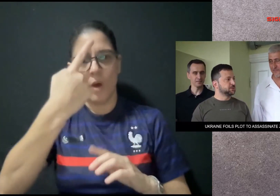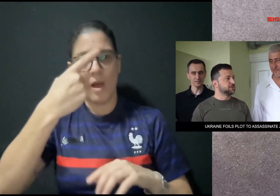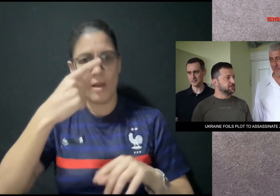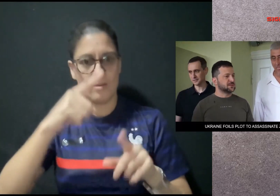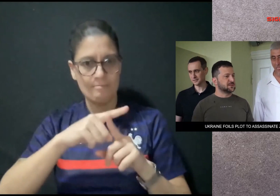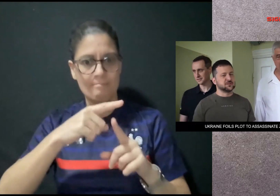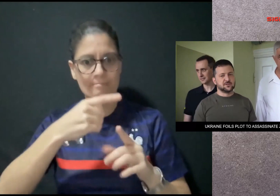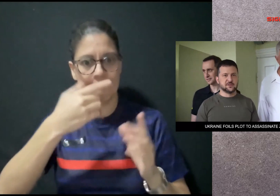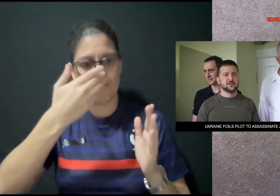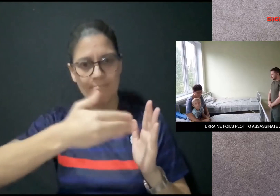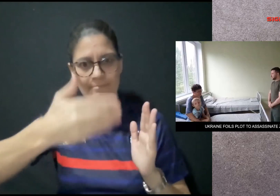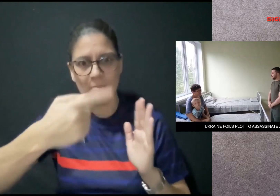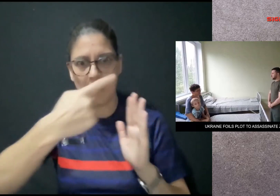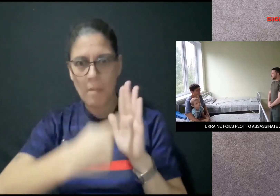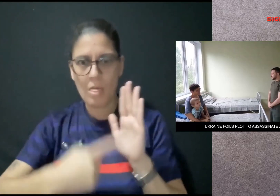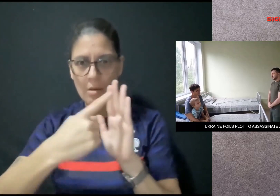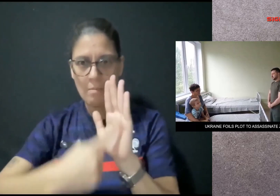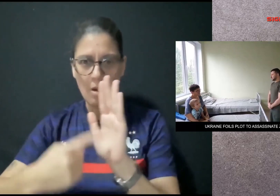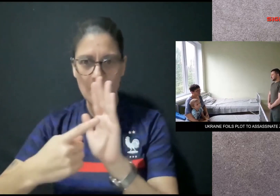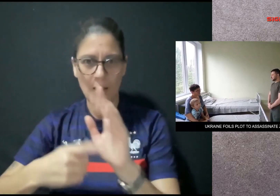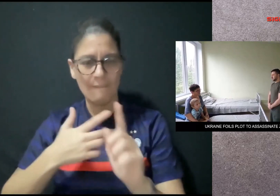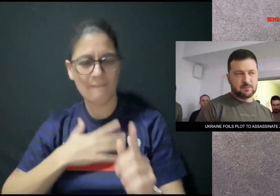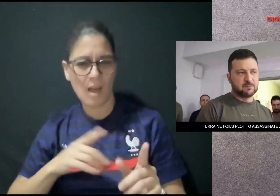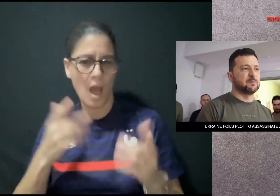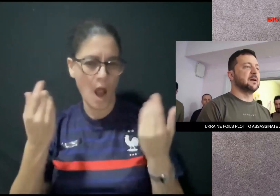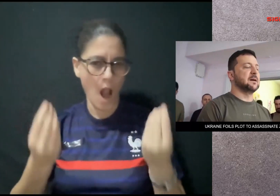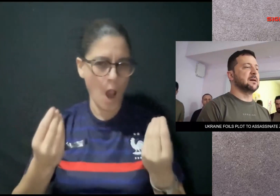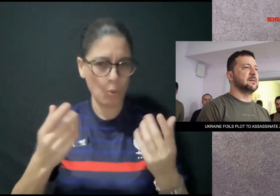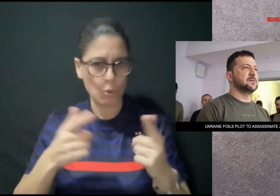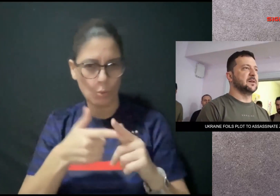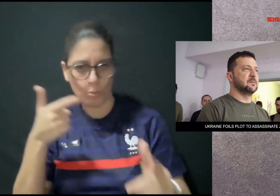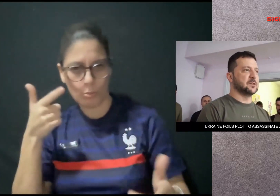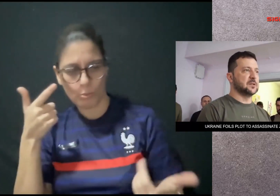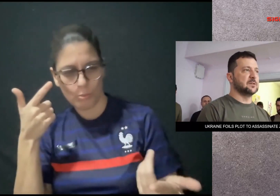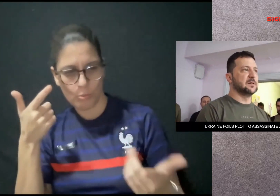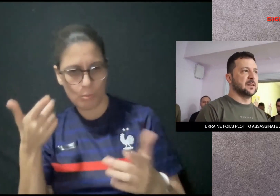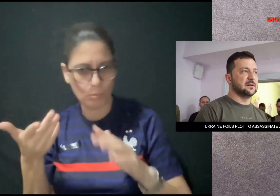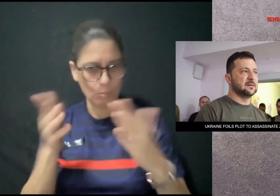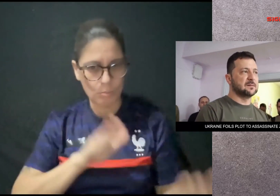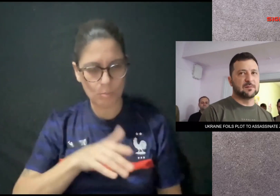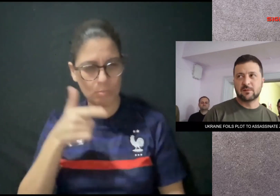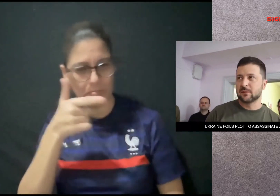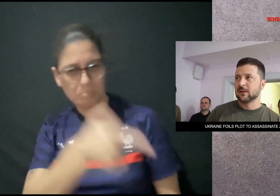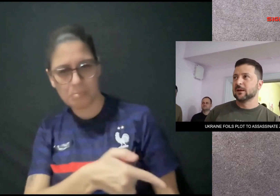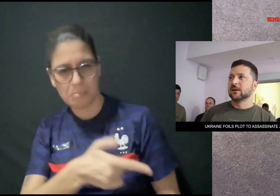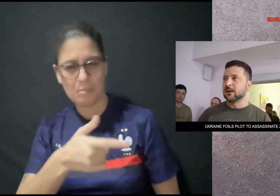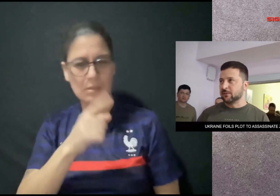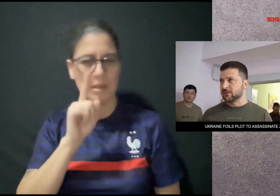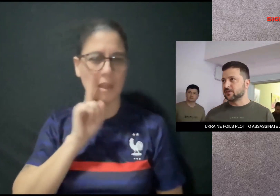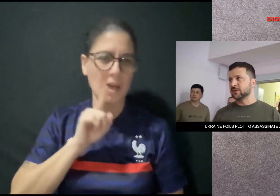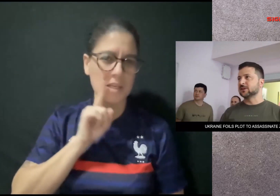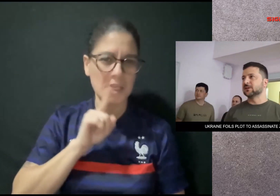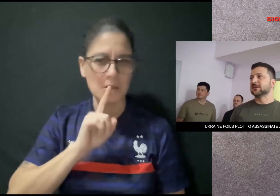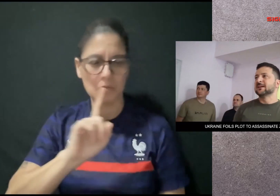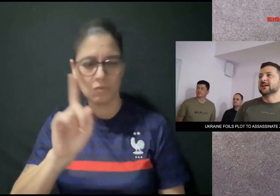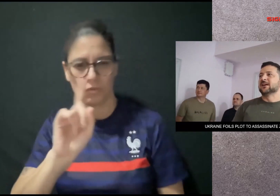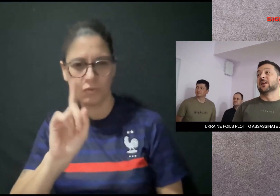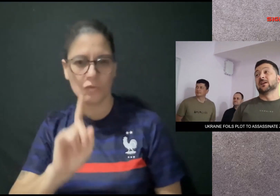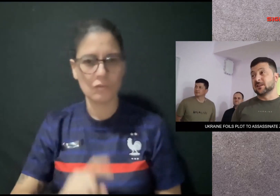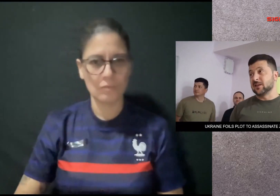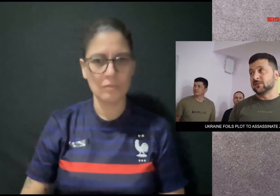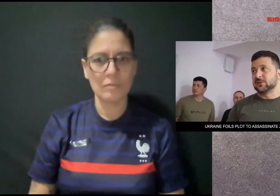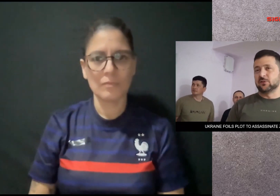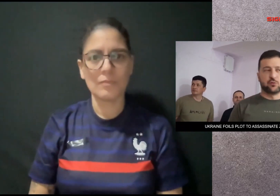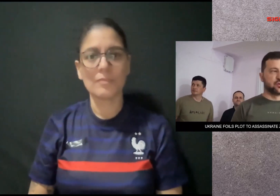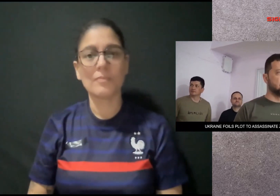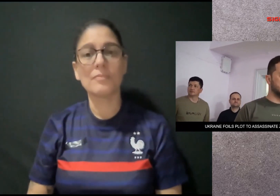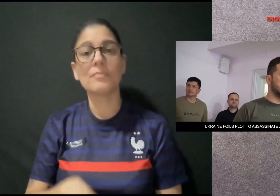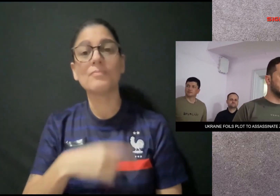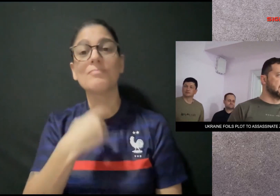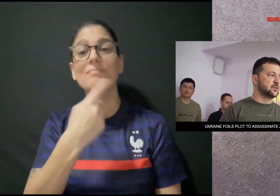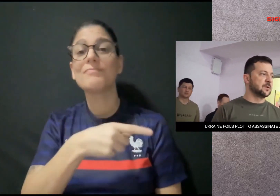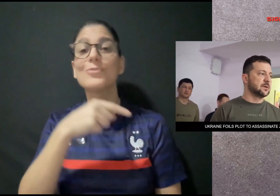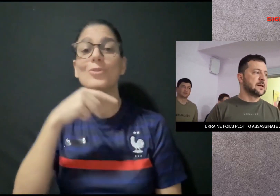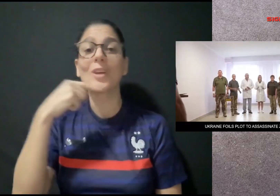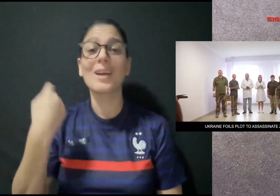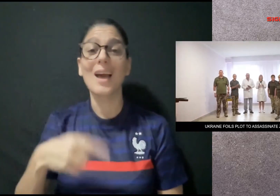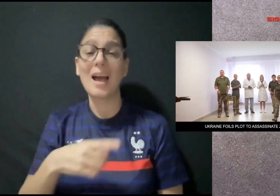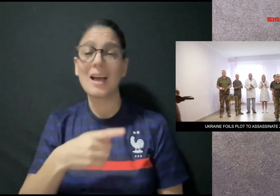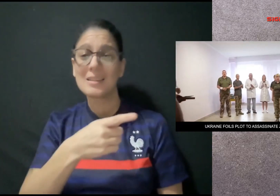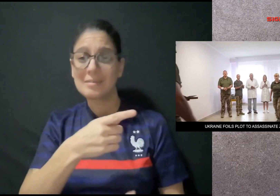has had one attempt a month to create a situation where Zelensky can be assassinated but he